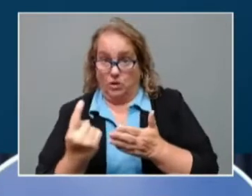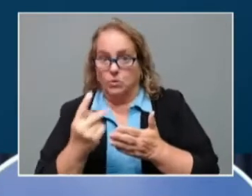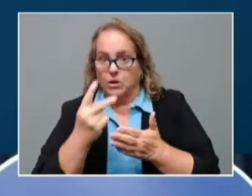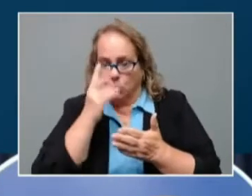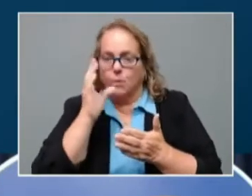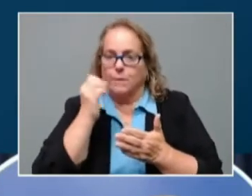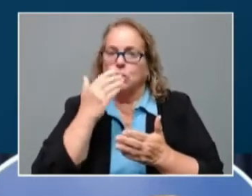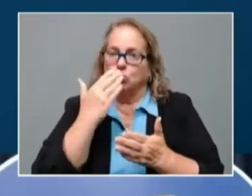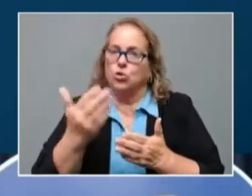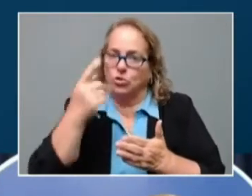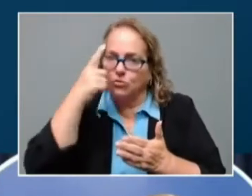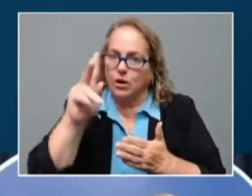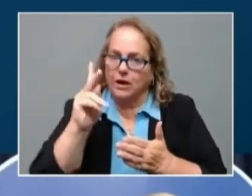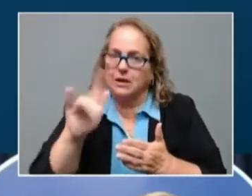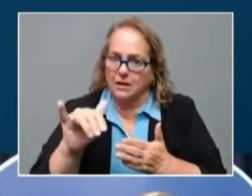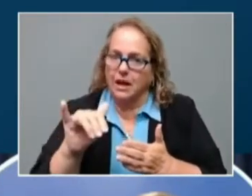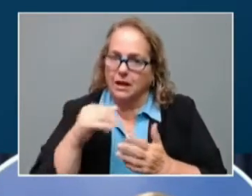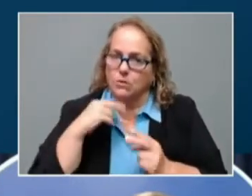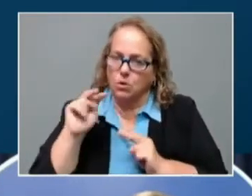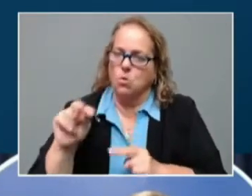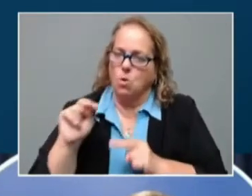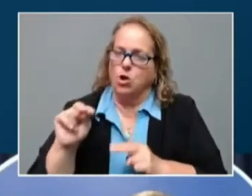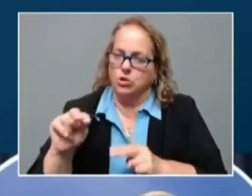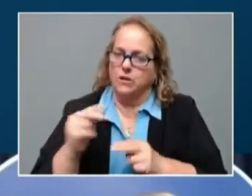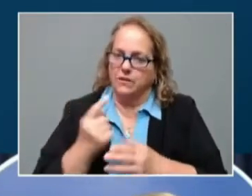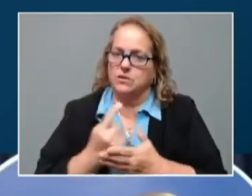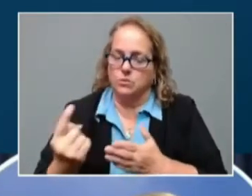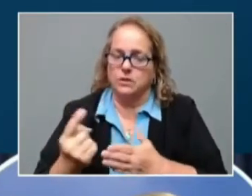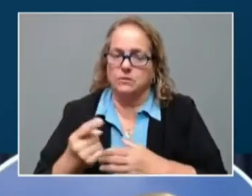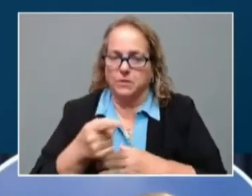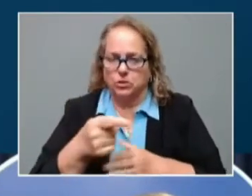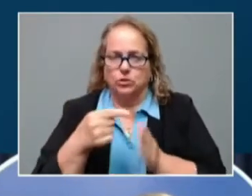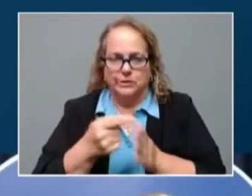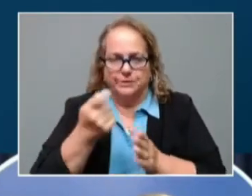Um Again this shows it a little differently. This is just this surge.